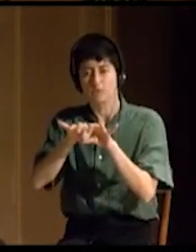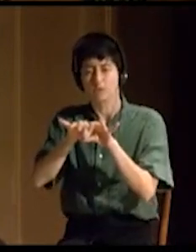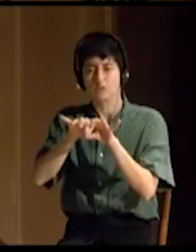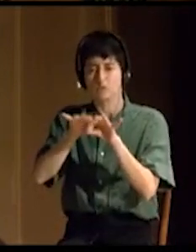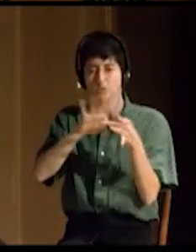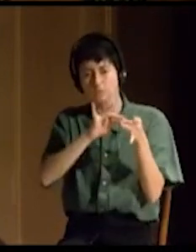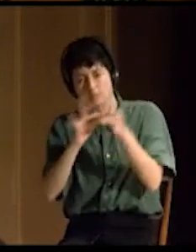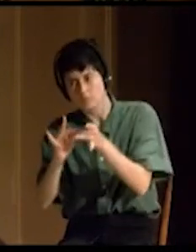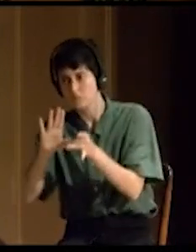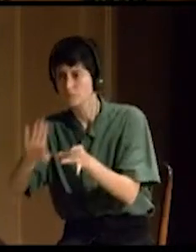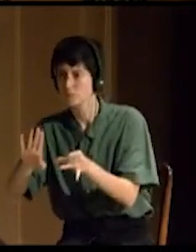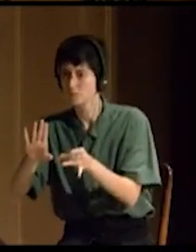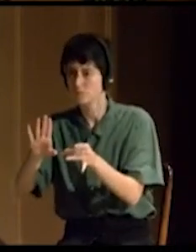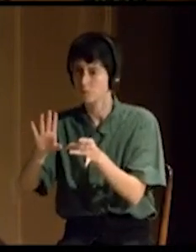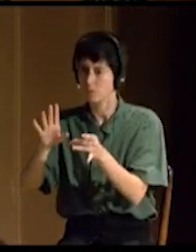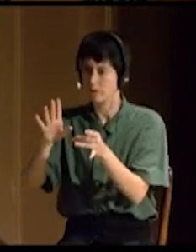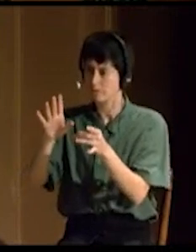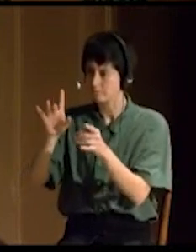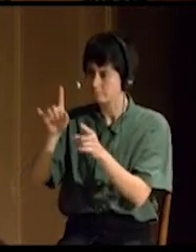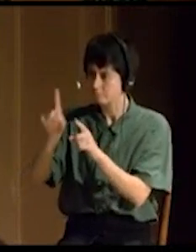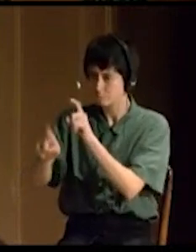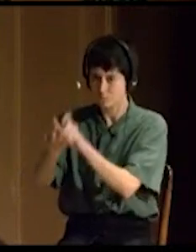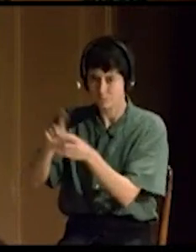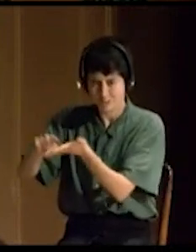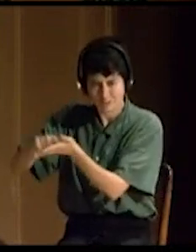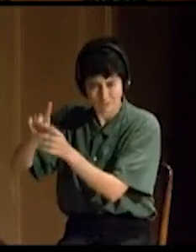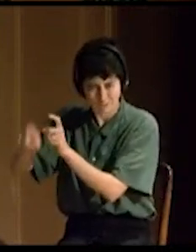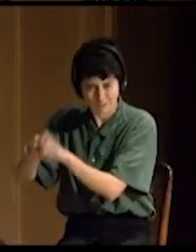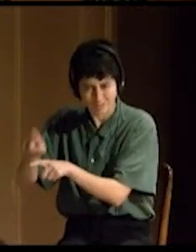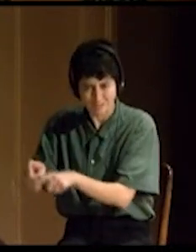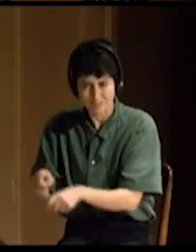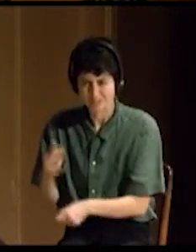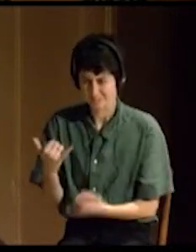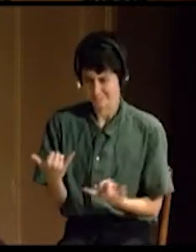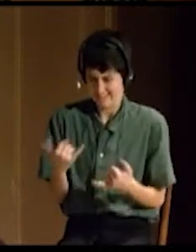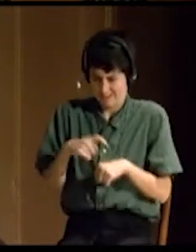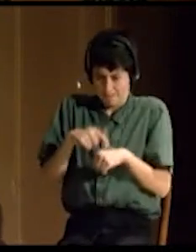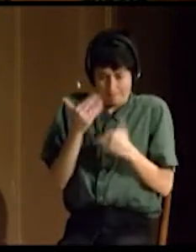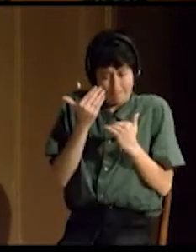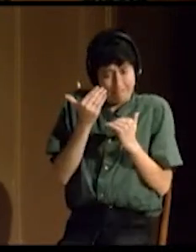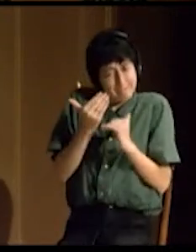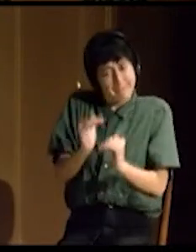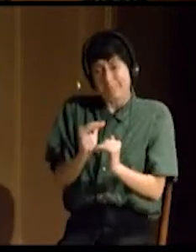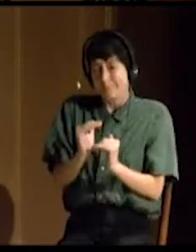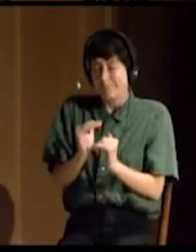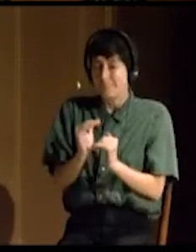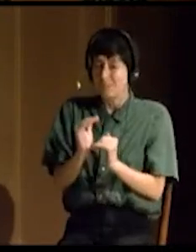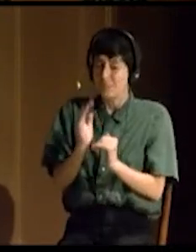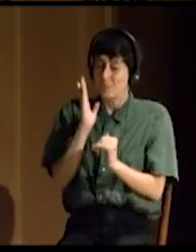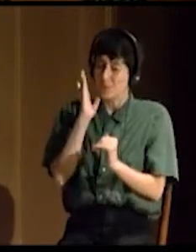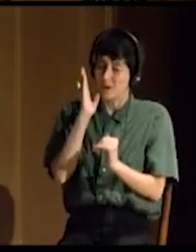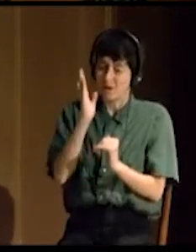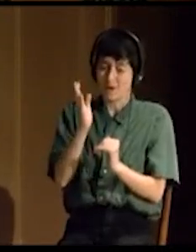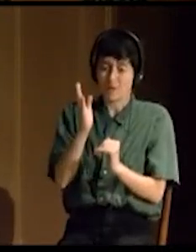And due to time restraints today, I'm just going to focus on these three methodologies today